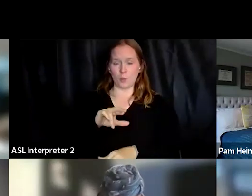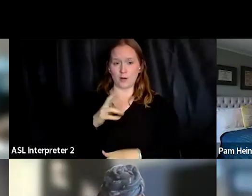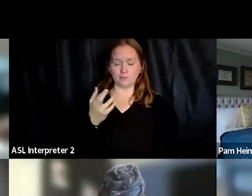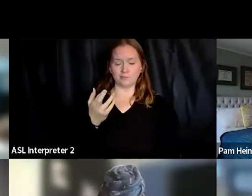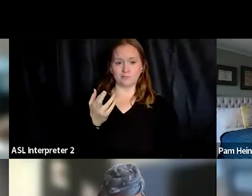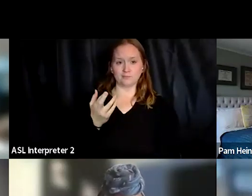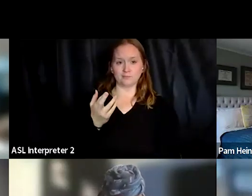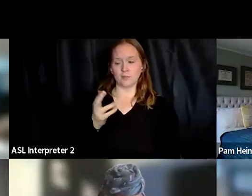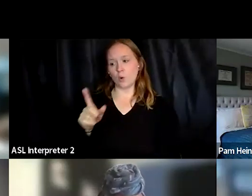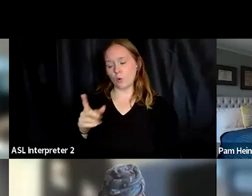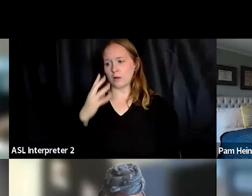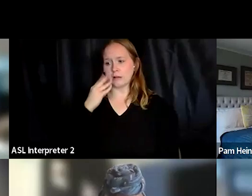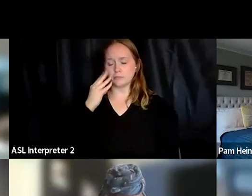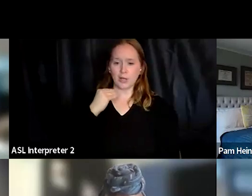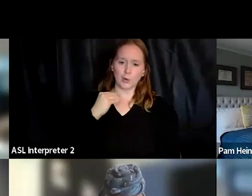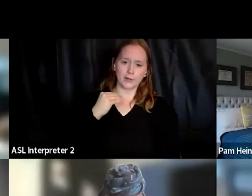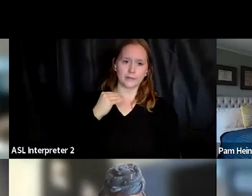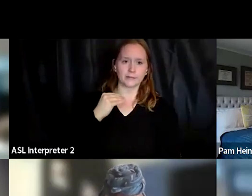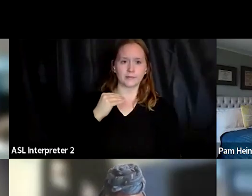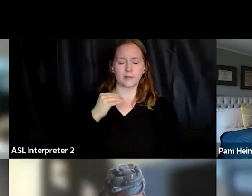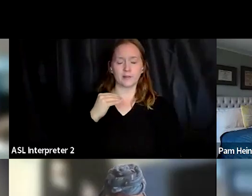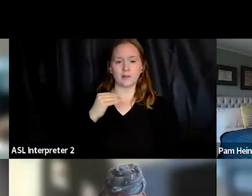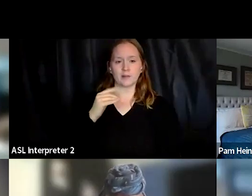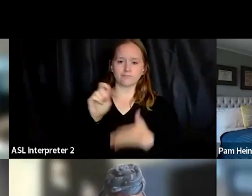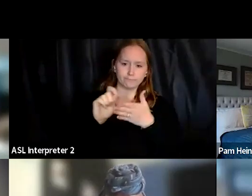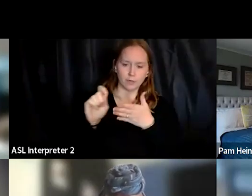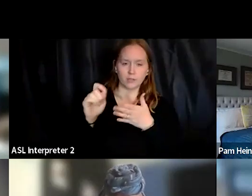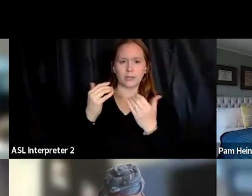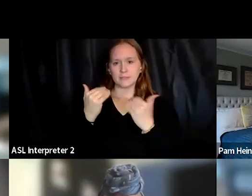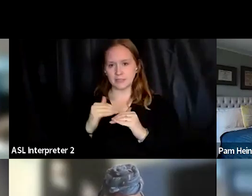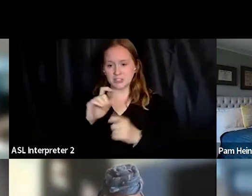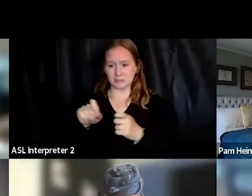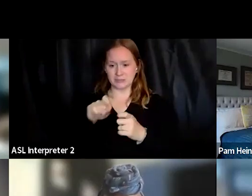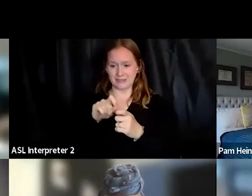marked limitations and functioning in a specific area. Don't do that.